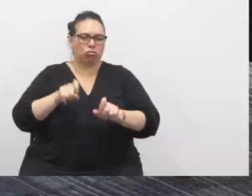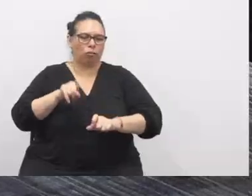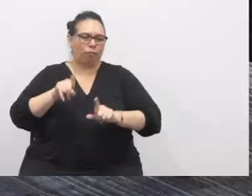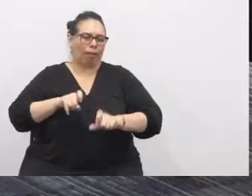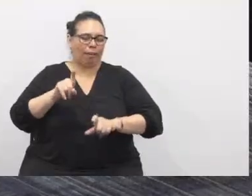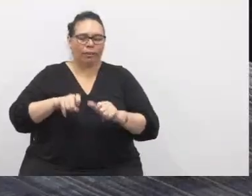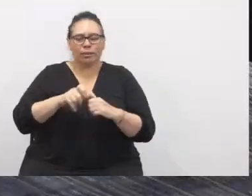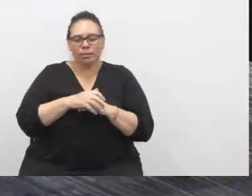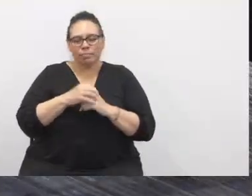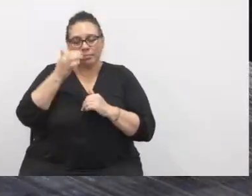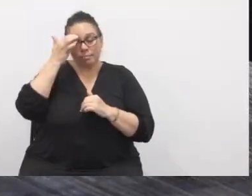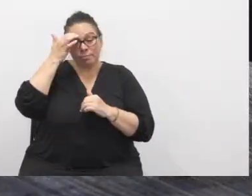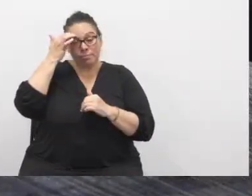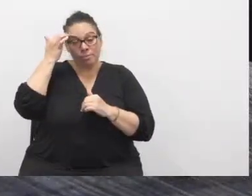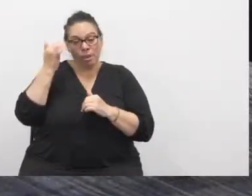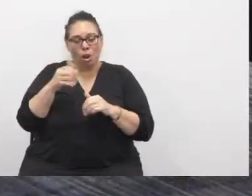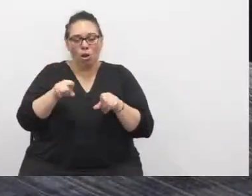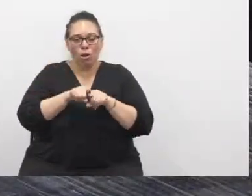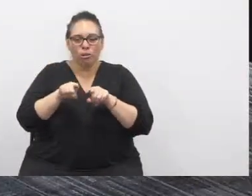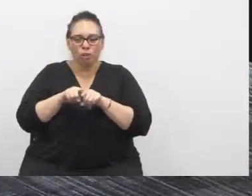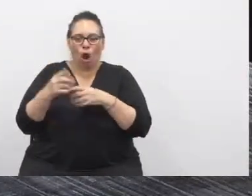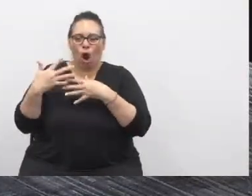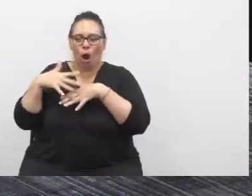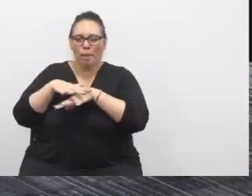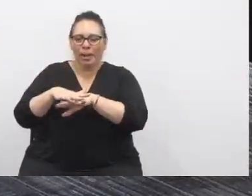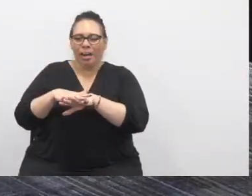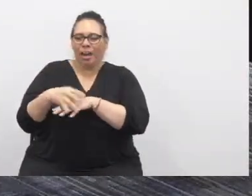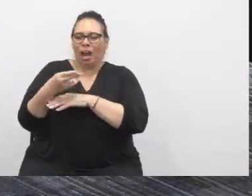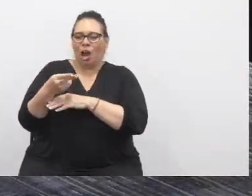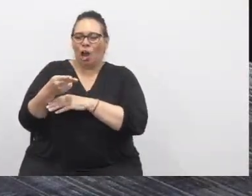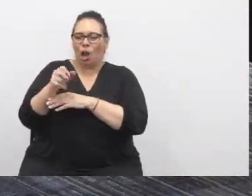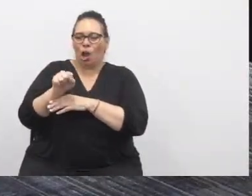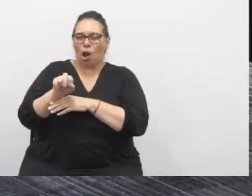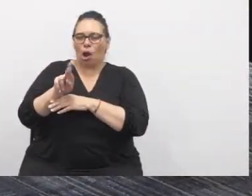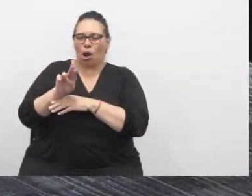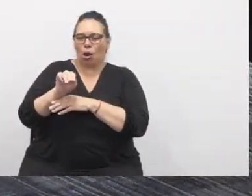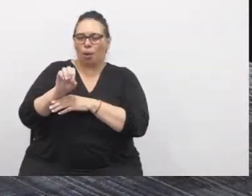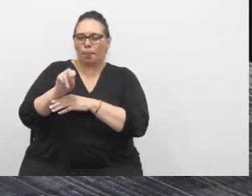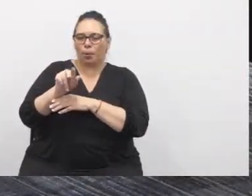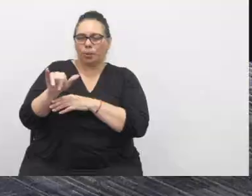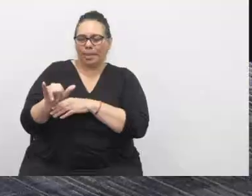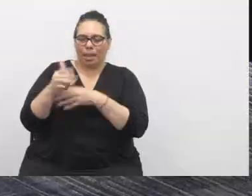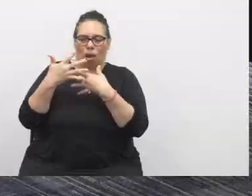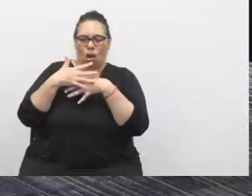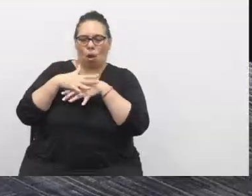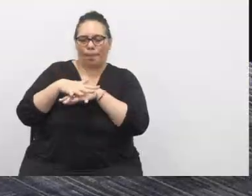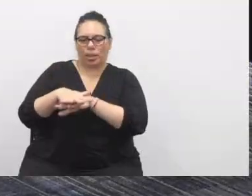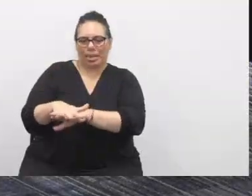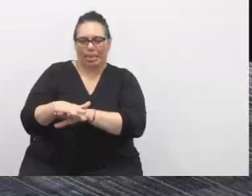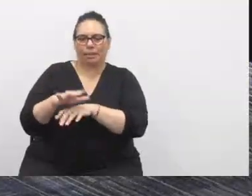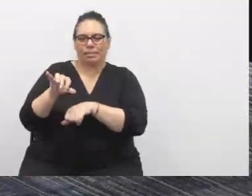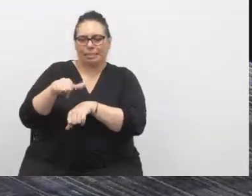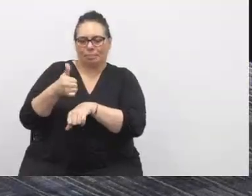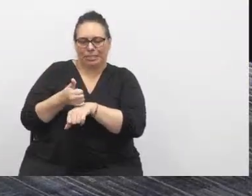So Panorama has a resource. Also, Harmony has resources that's a similar setup, that do emphasize little webinars